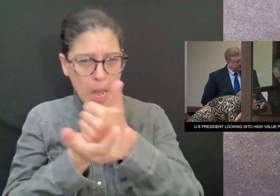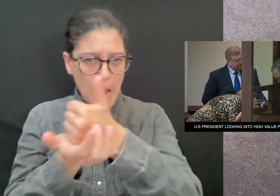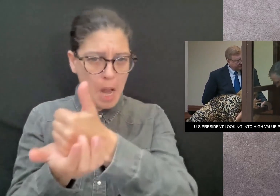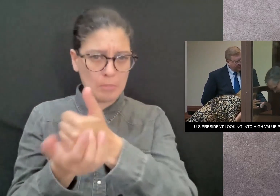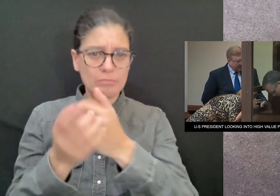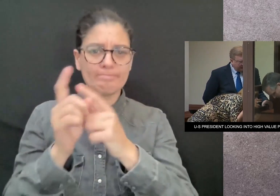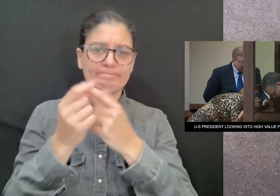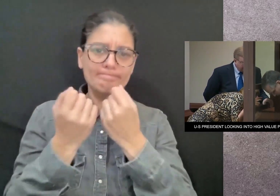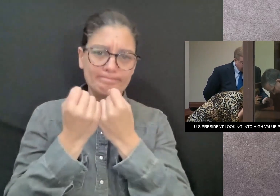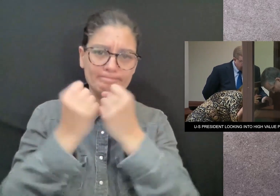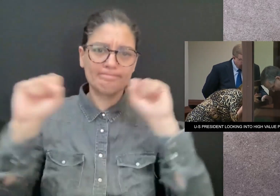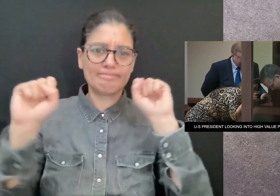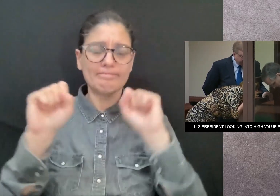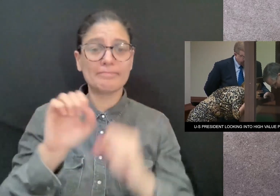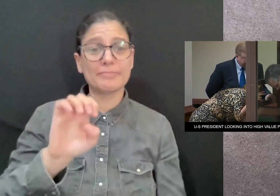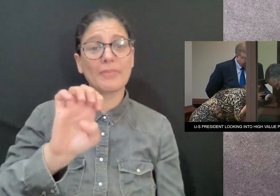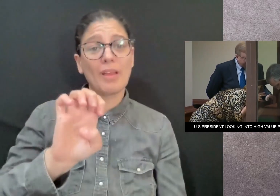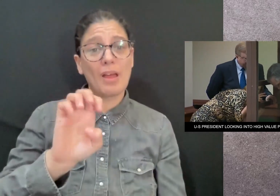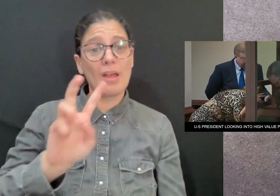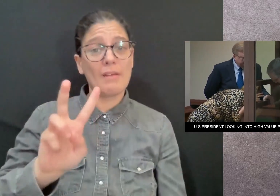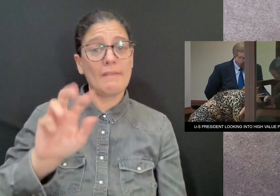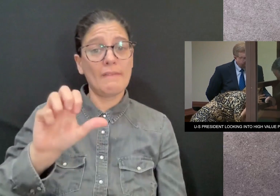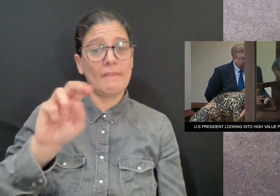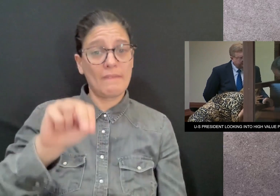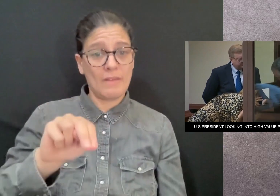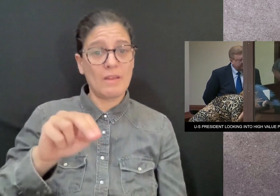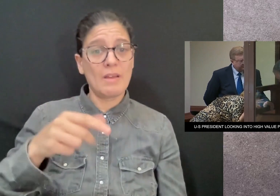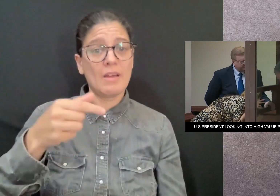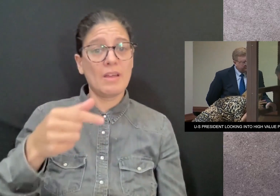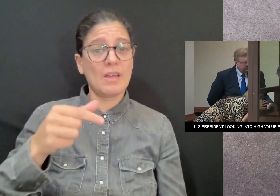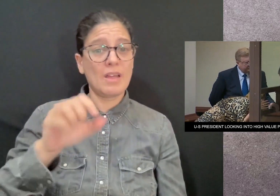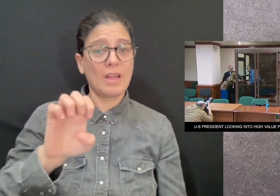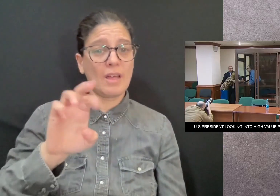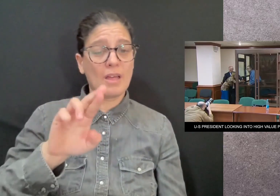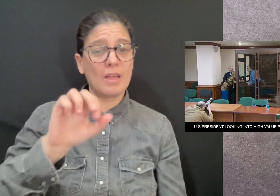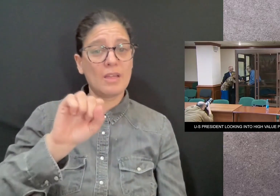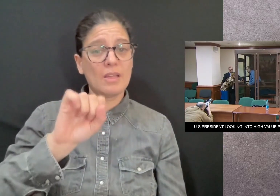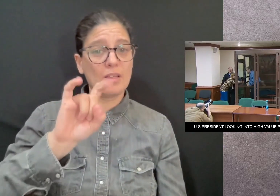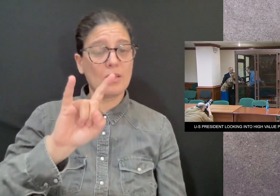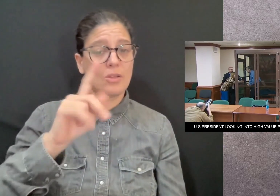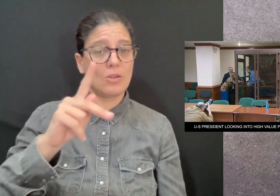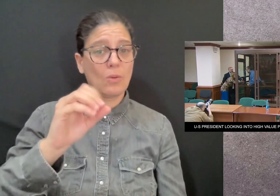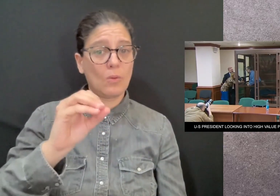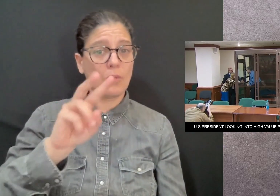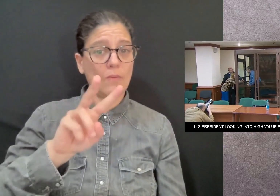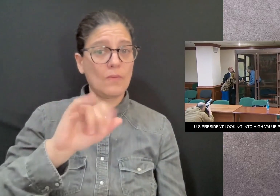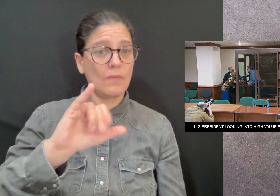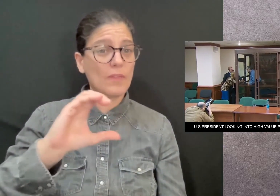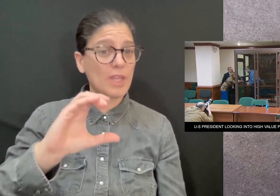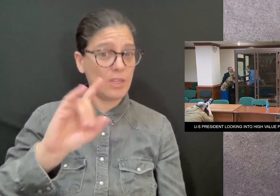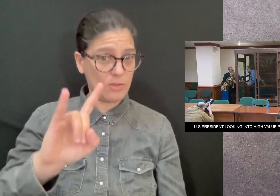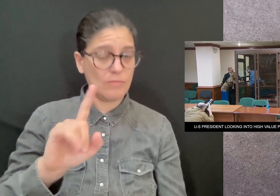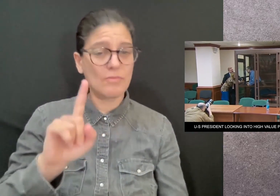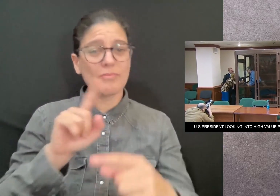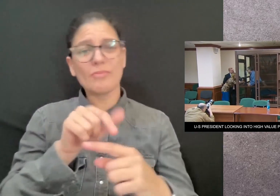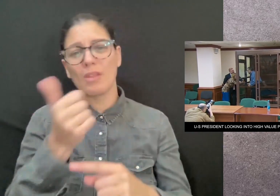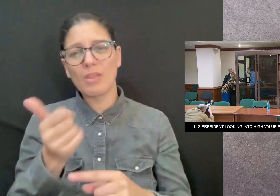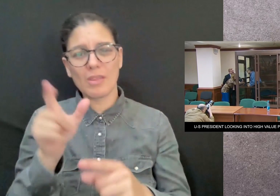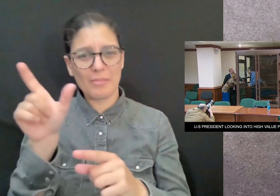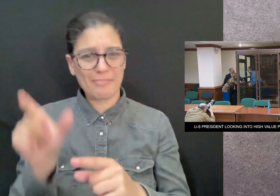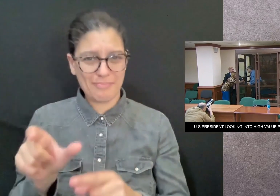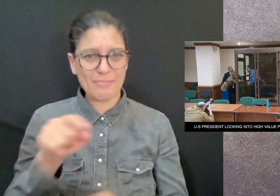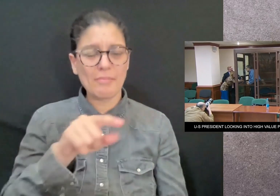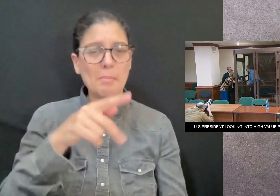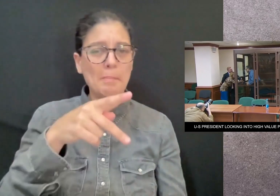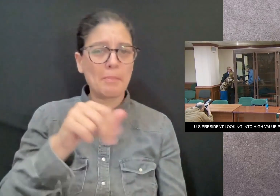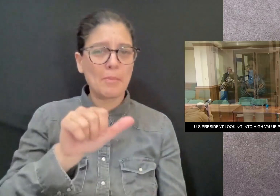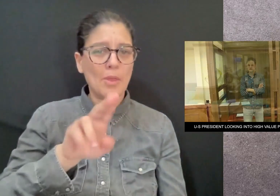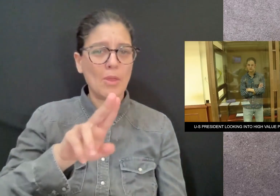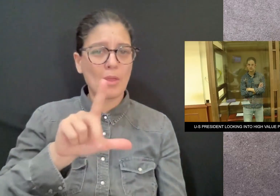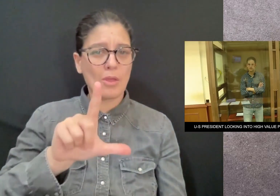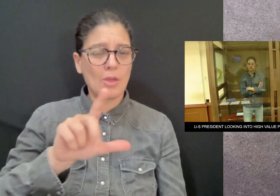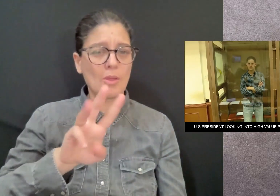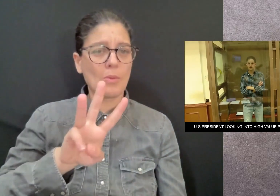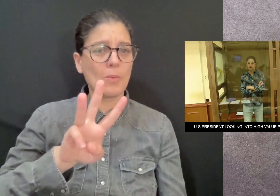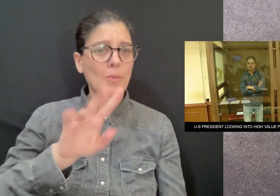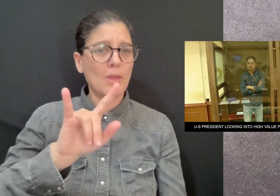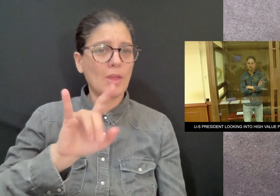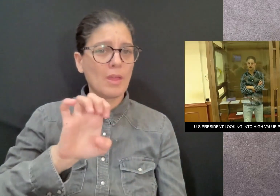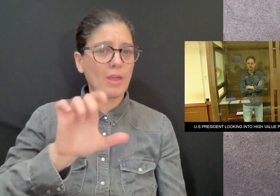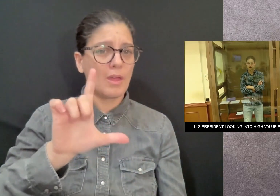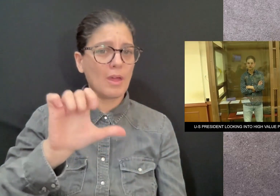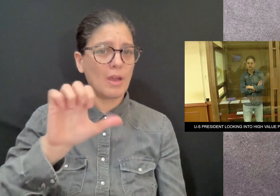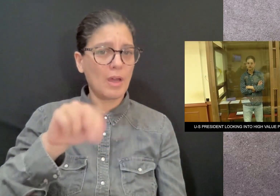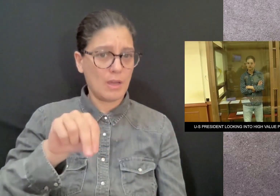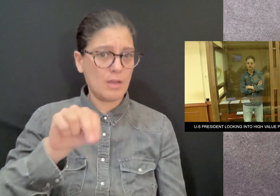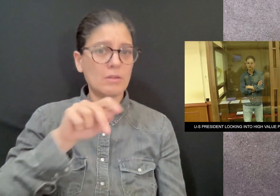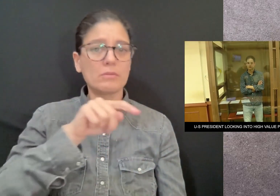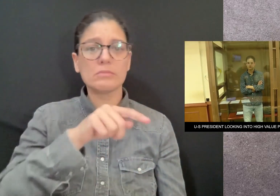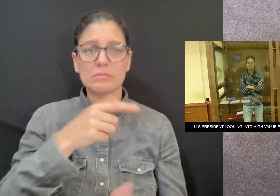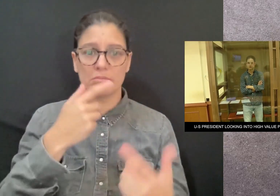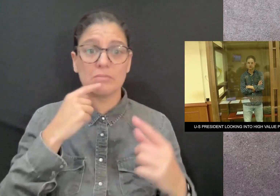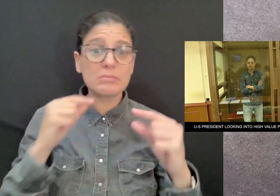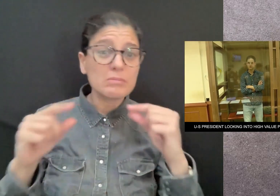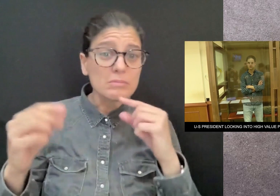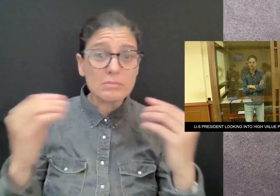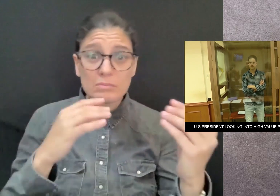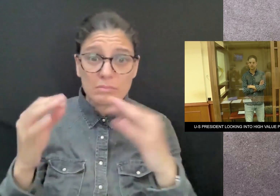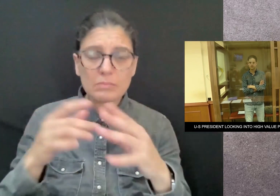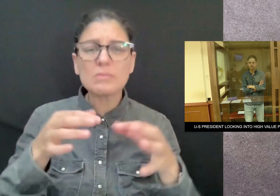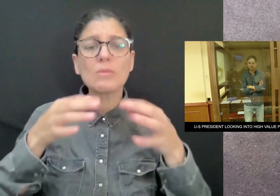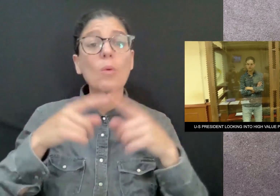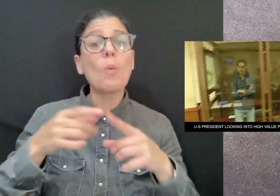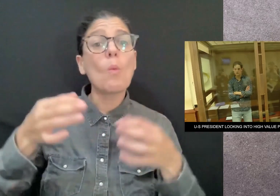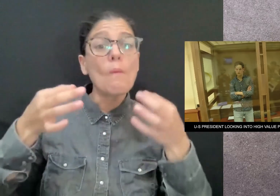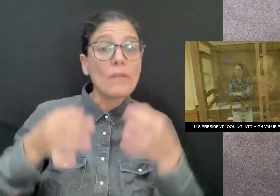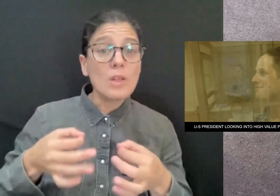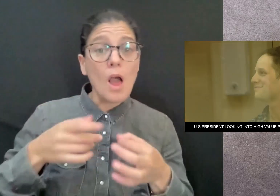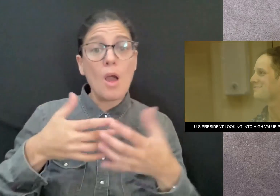of Evan Gershkovich and Paul Whelan